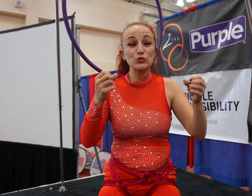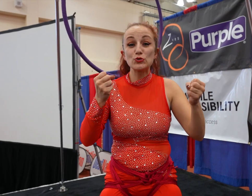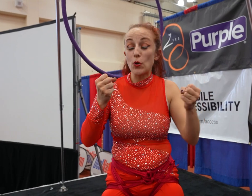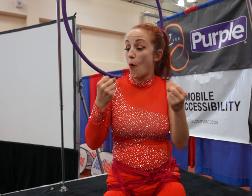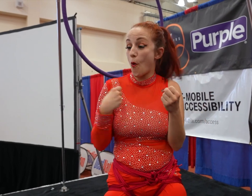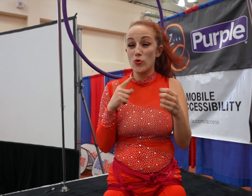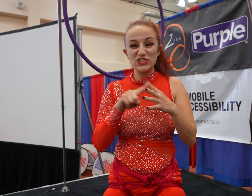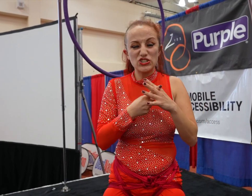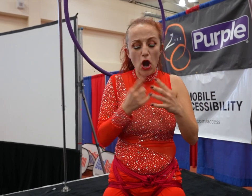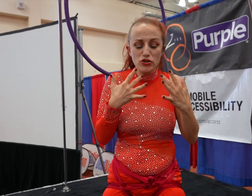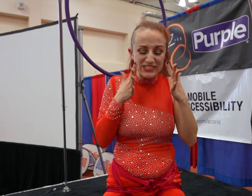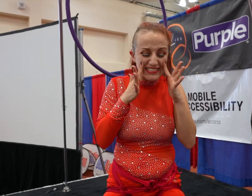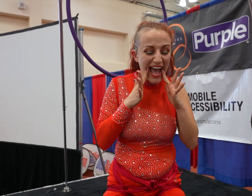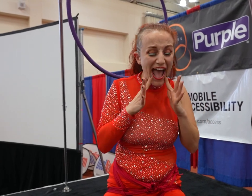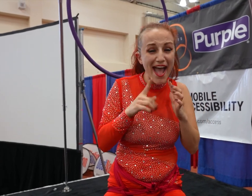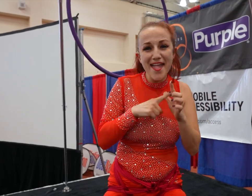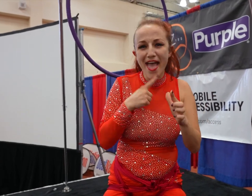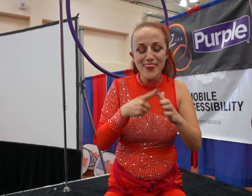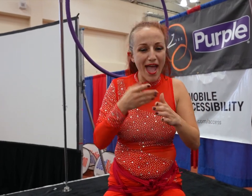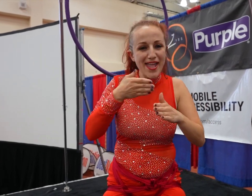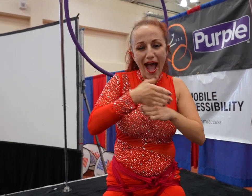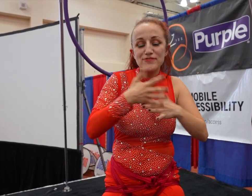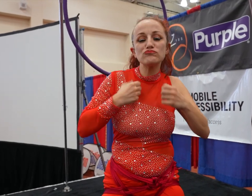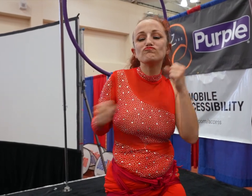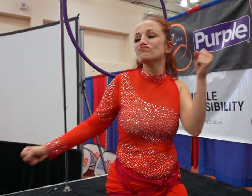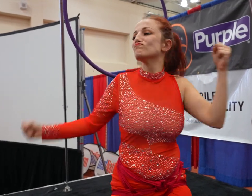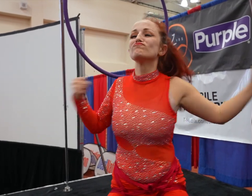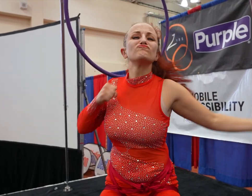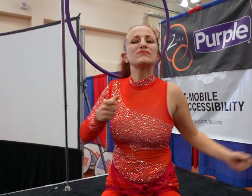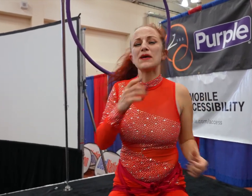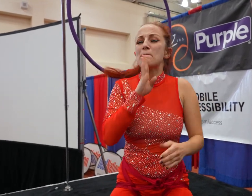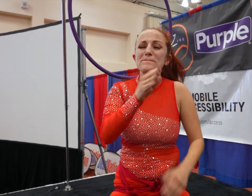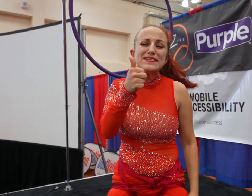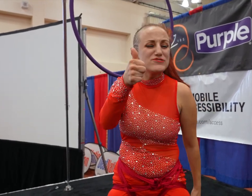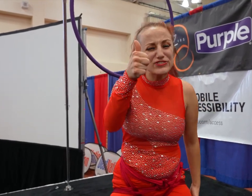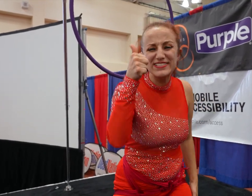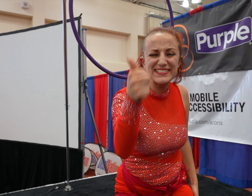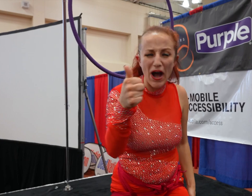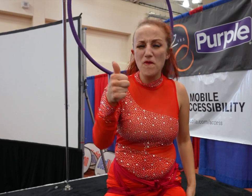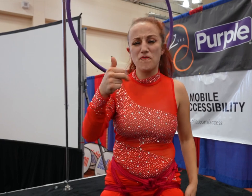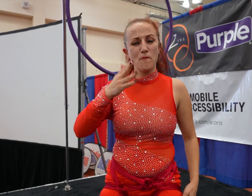It’s sad in the beginning, and then transforms into the strength to be yourself!